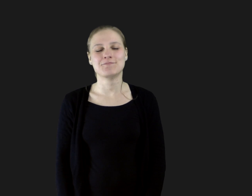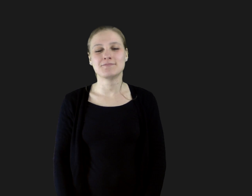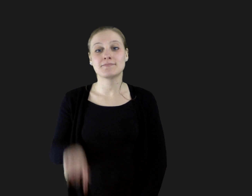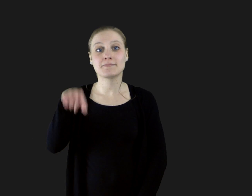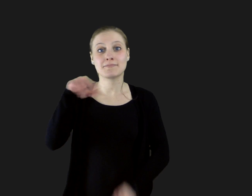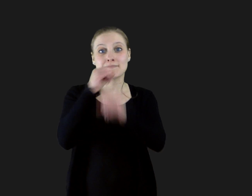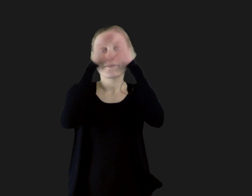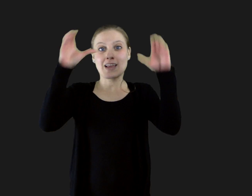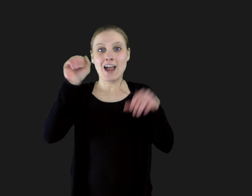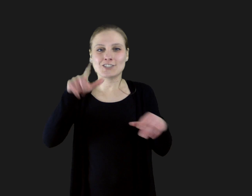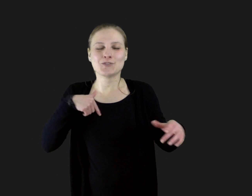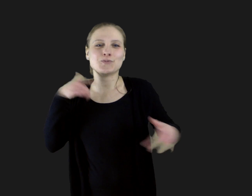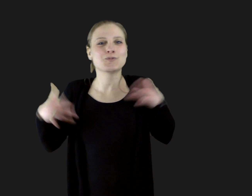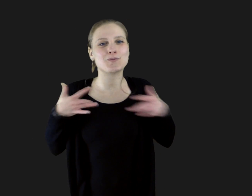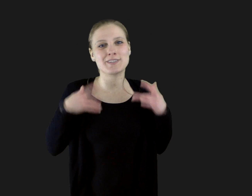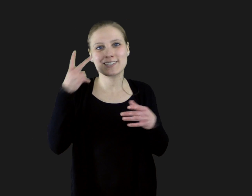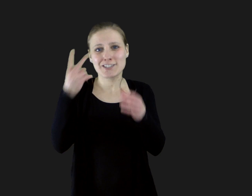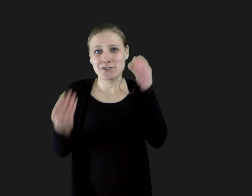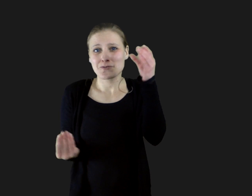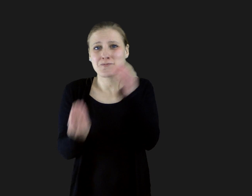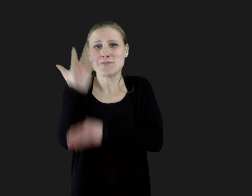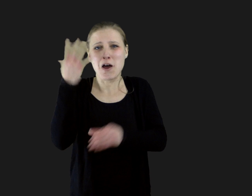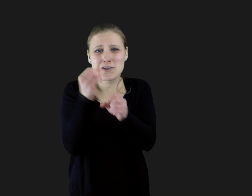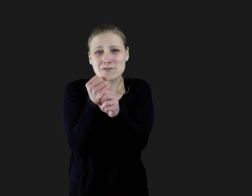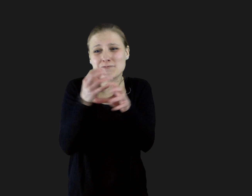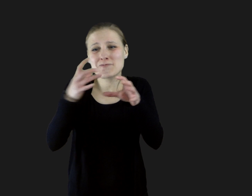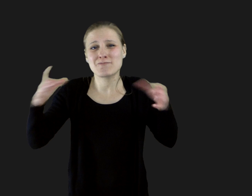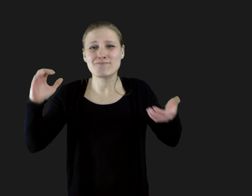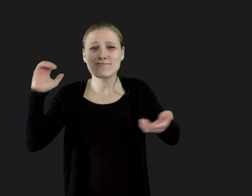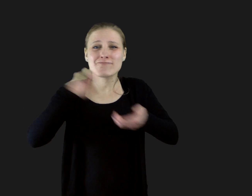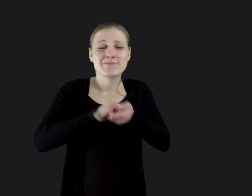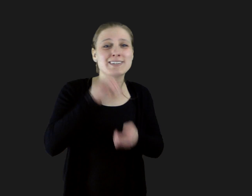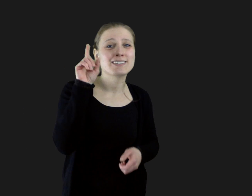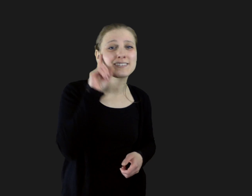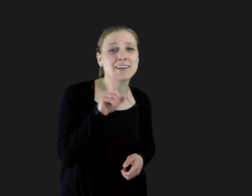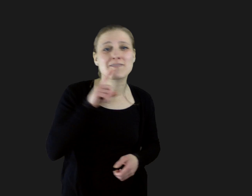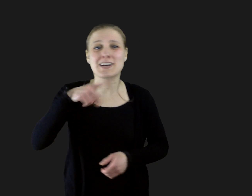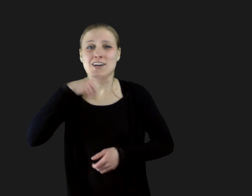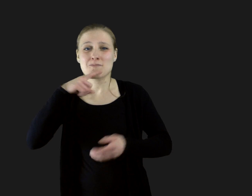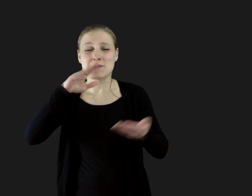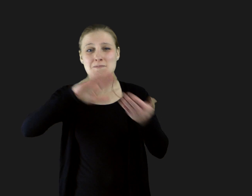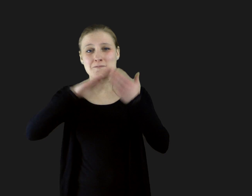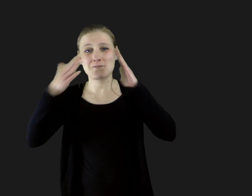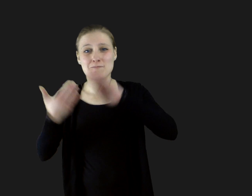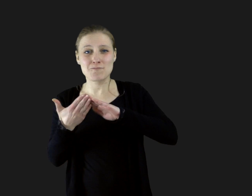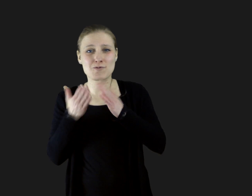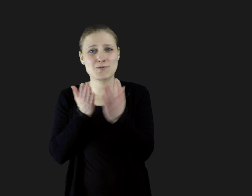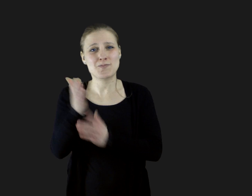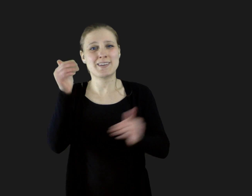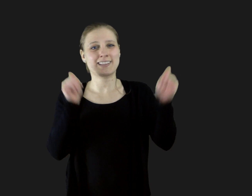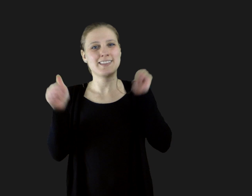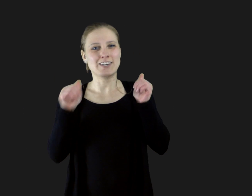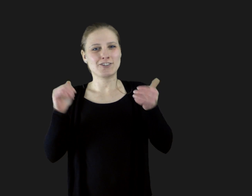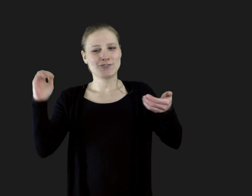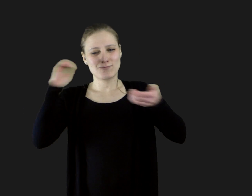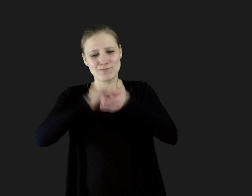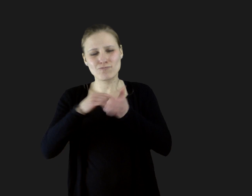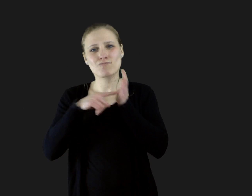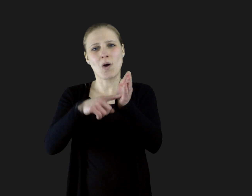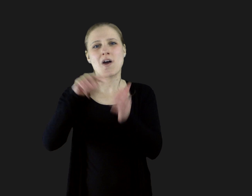I am thrilled to see ImaginASL grow through the collaborations of both Deaf and Hearing communities. Together, in unity, many beautiful performances are